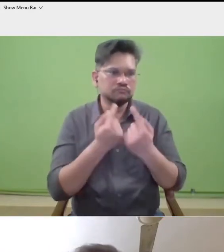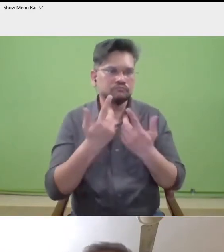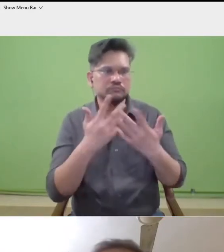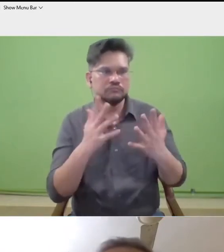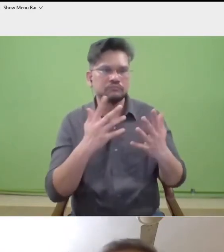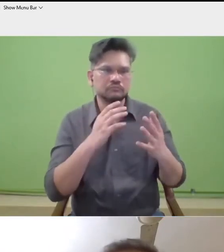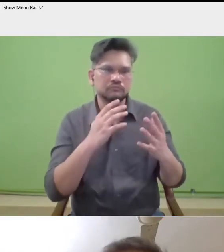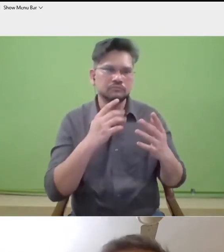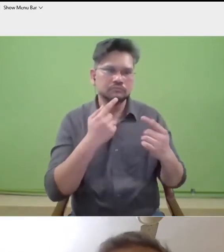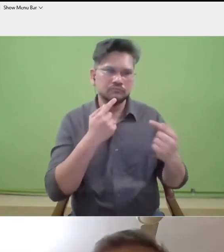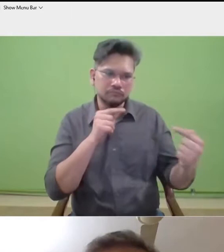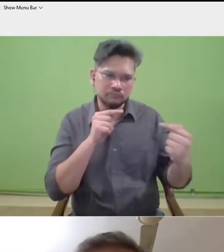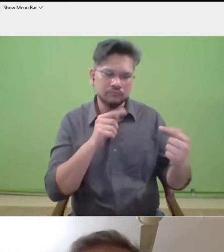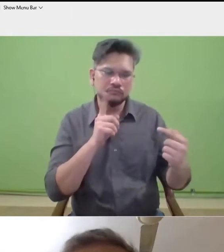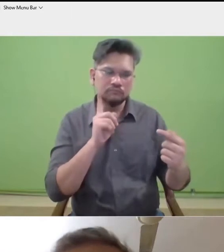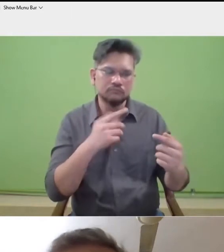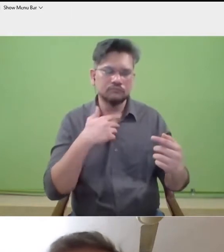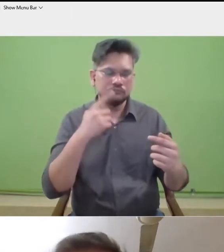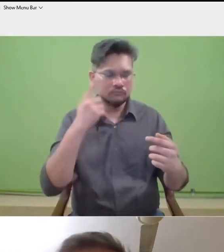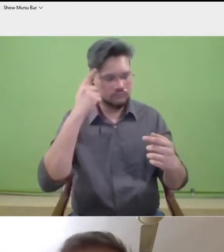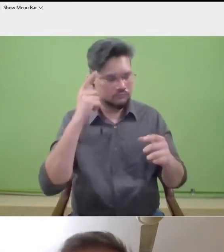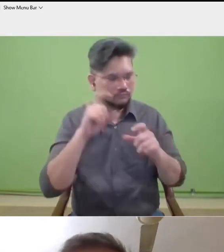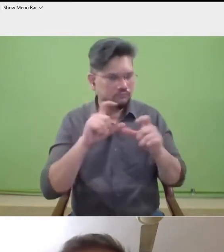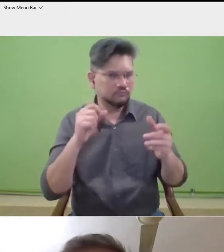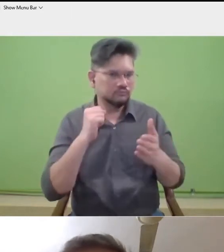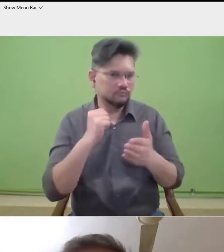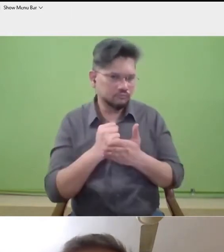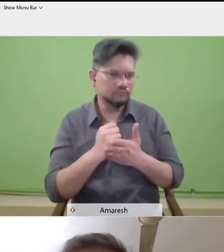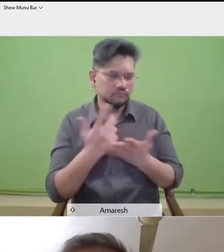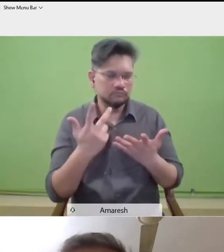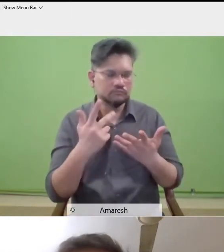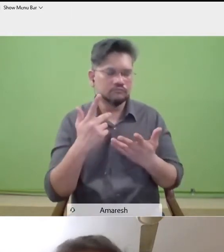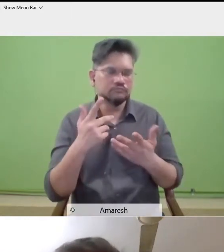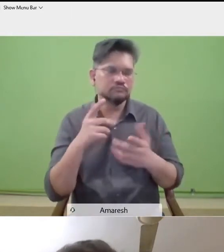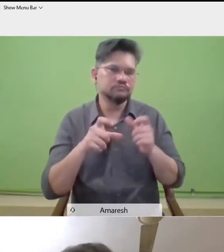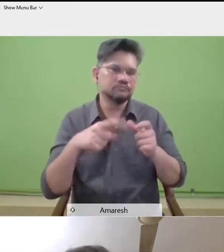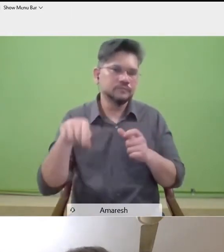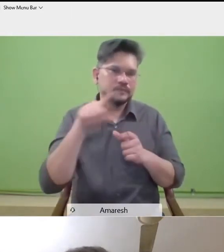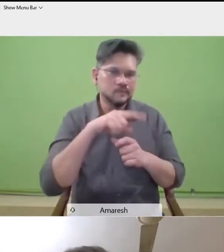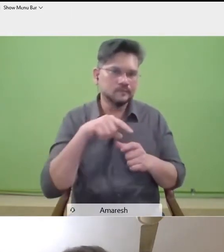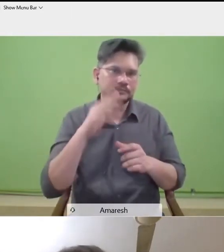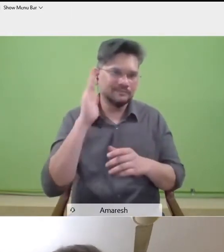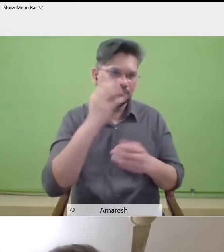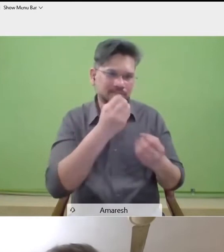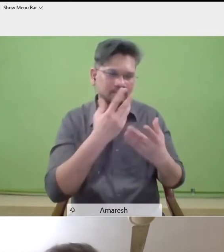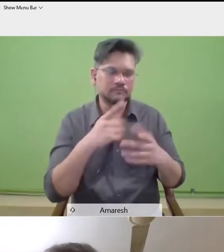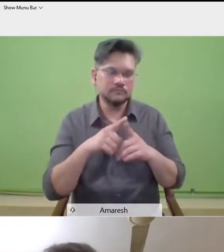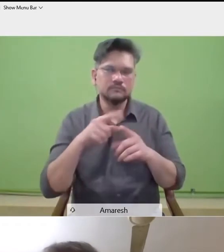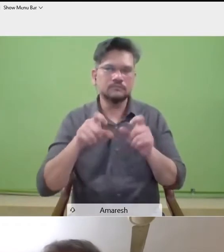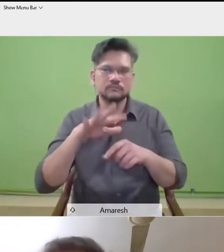broadly that is the message I would take from your presentation I am sure we have lots of questions